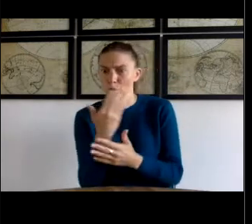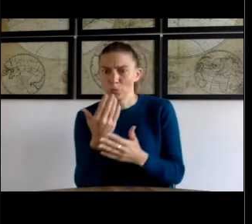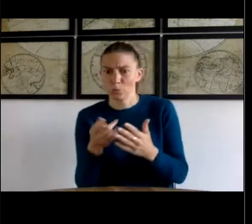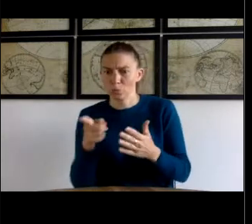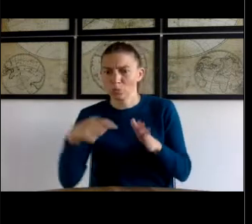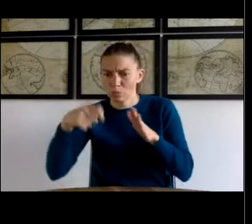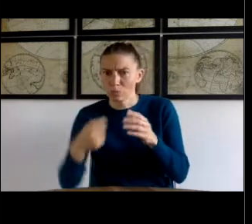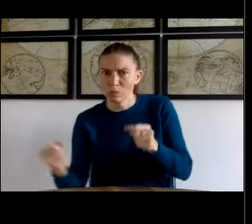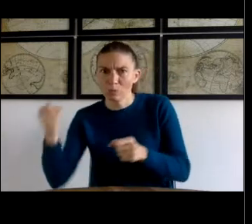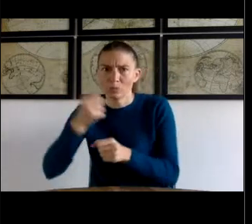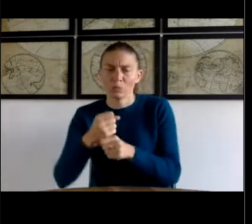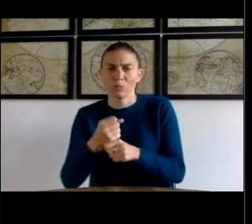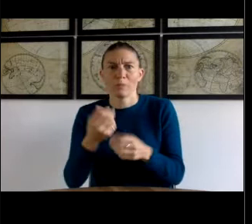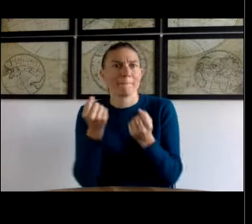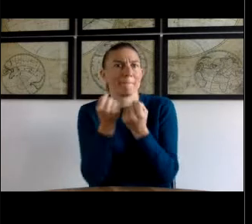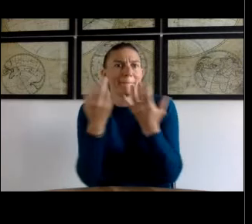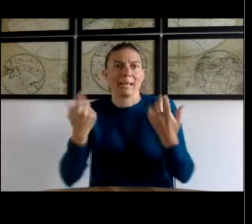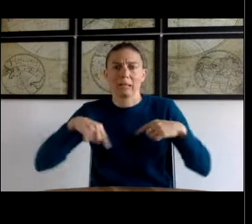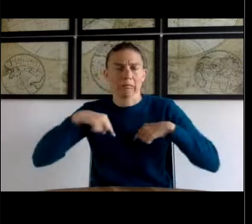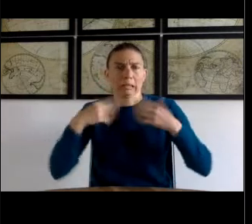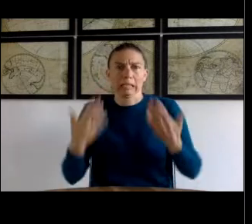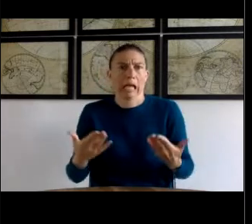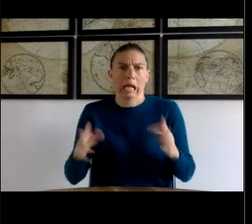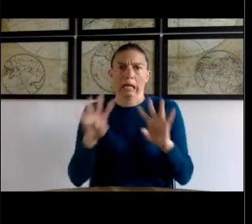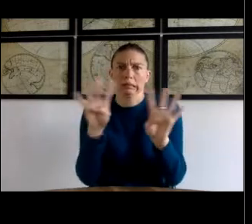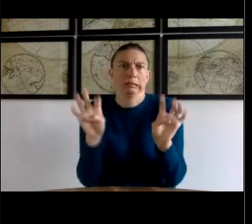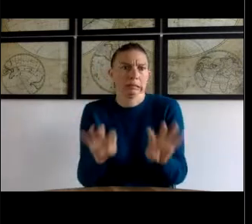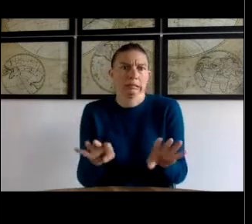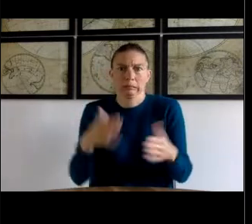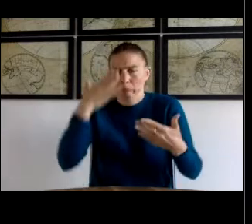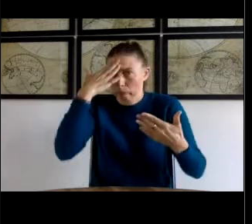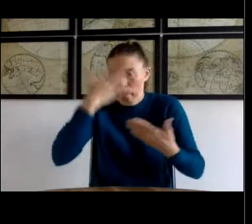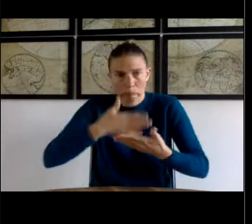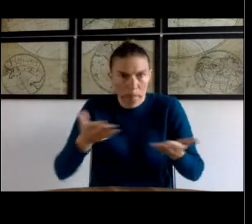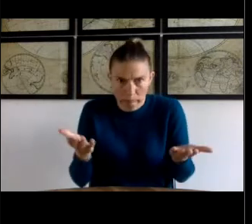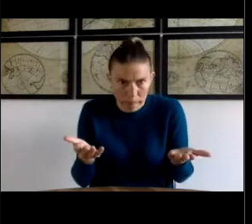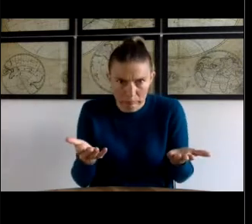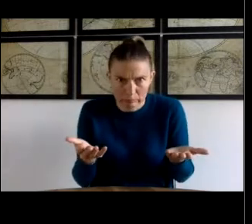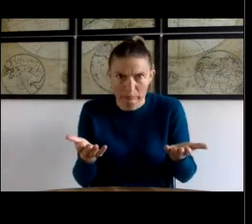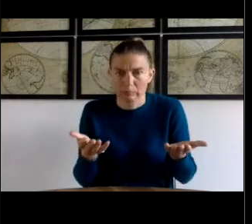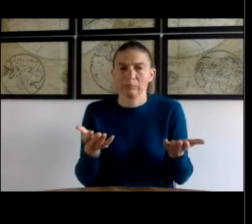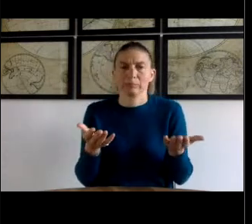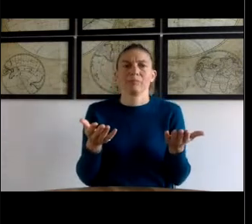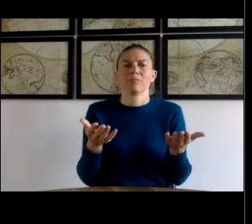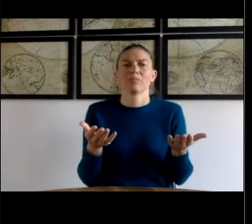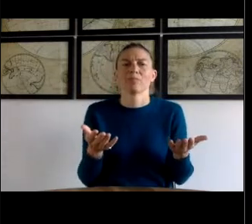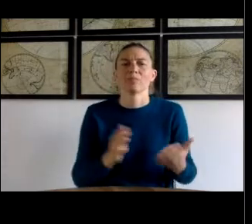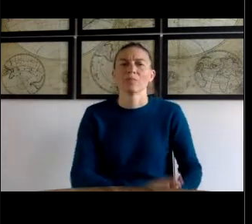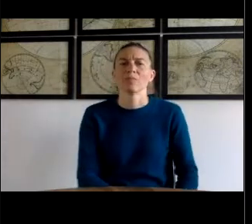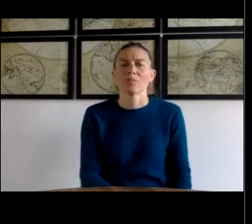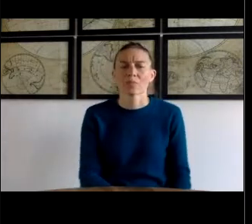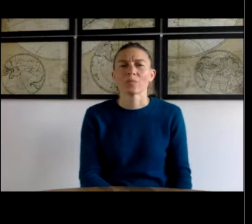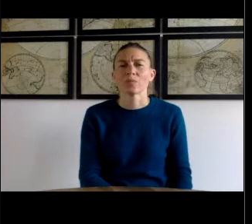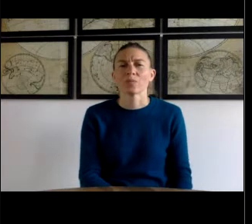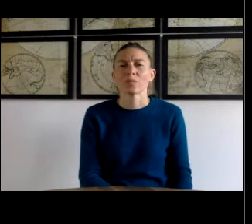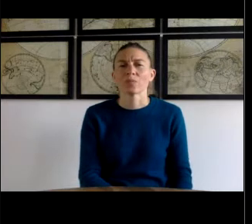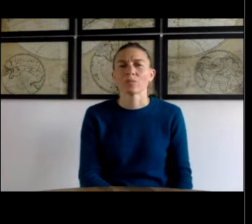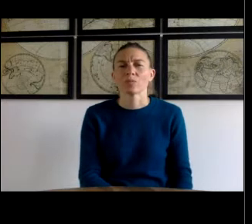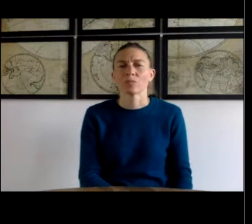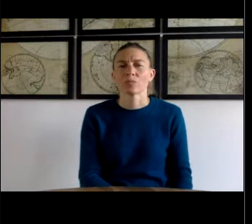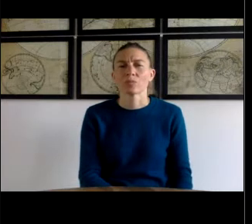One is obviously that we're preparing the operational details,